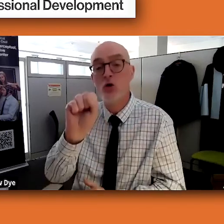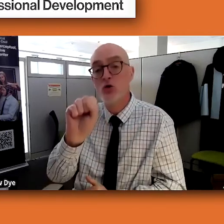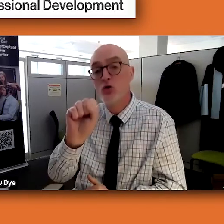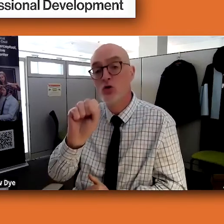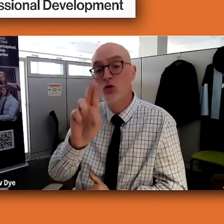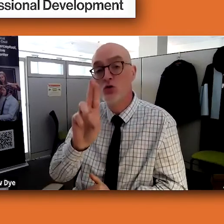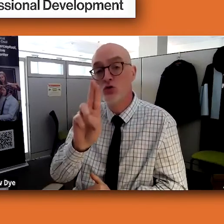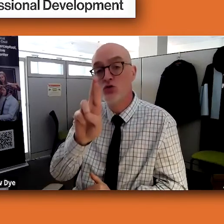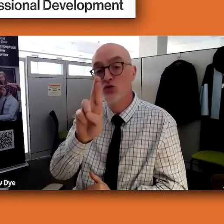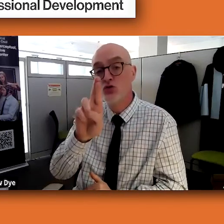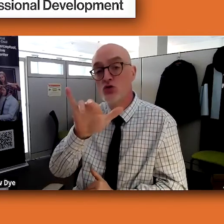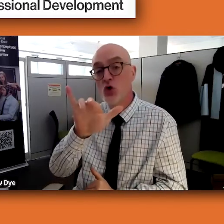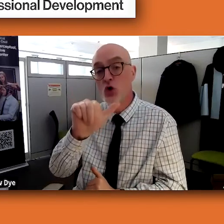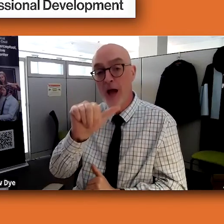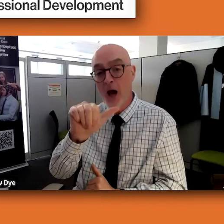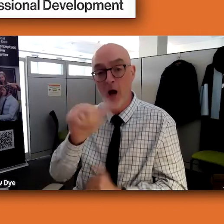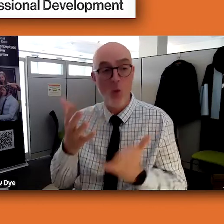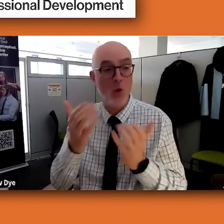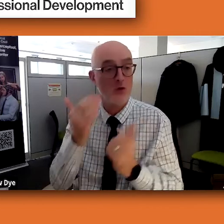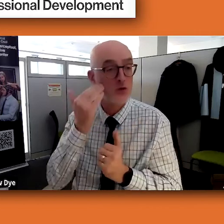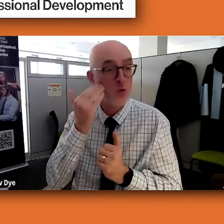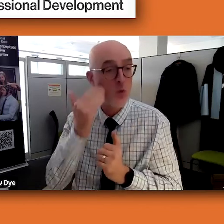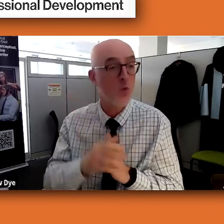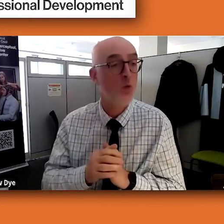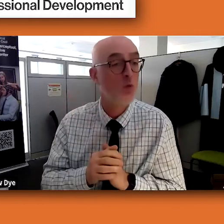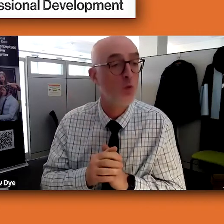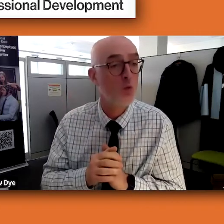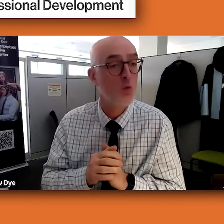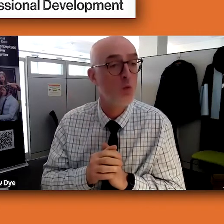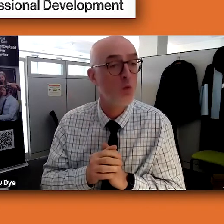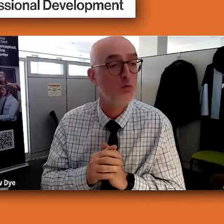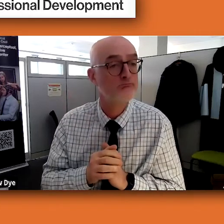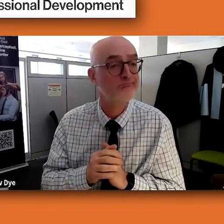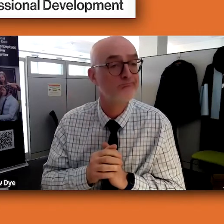The next question, here is from Surya.